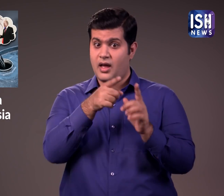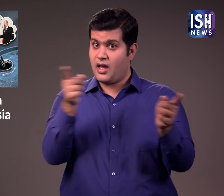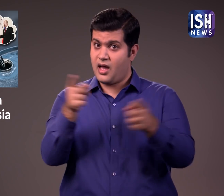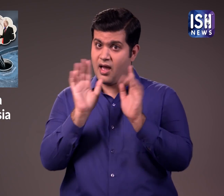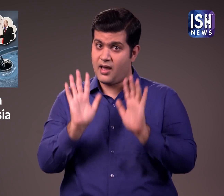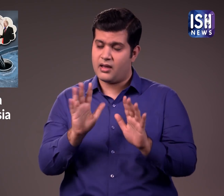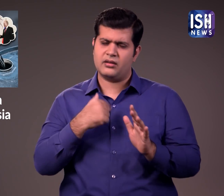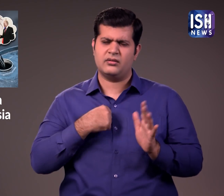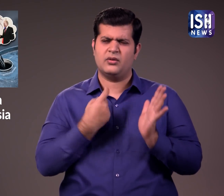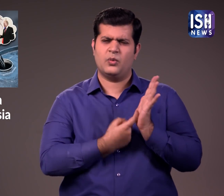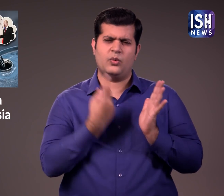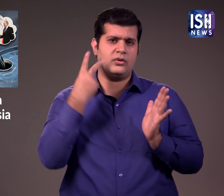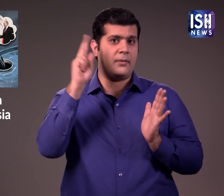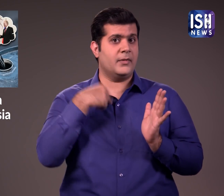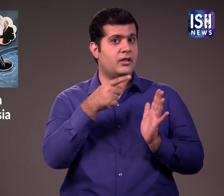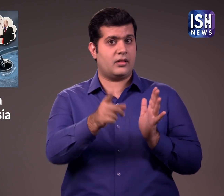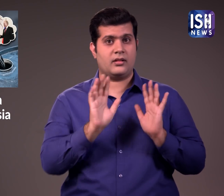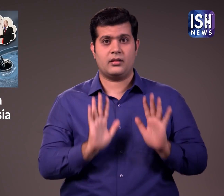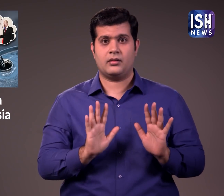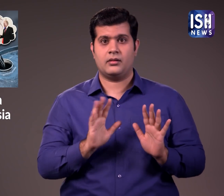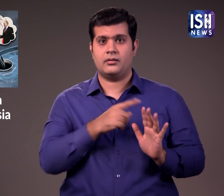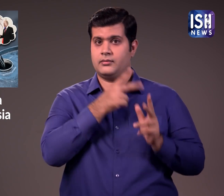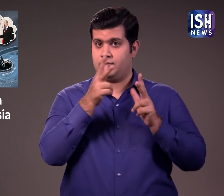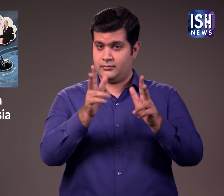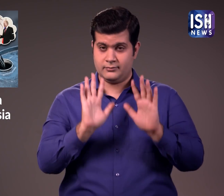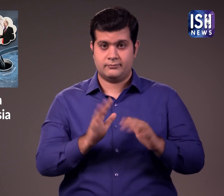This is why such countries would be sanctioned.